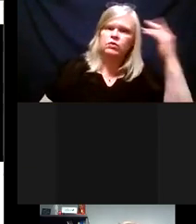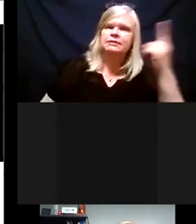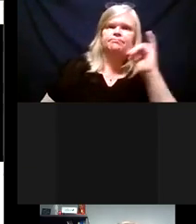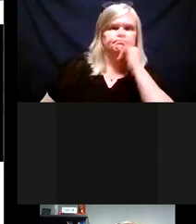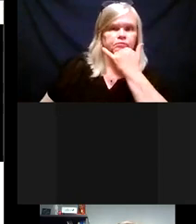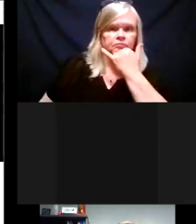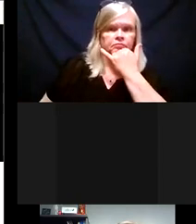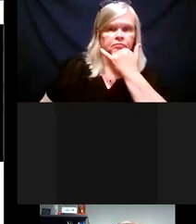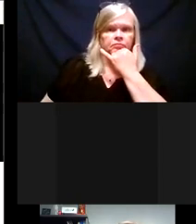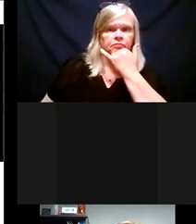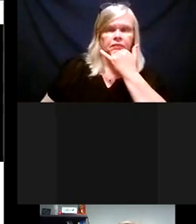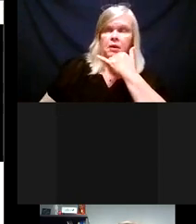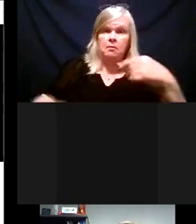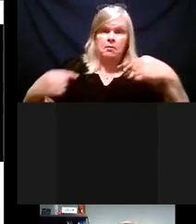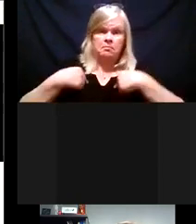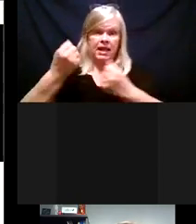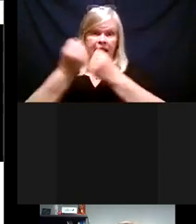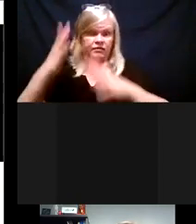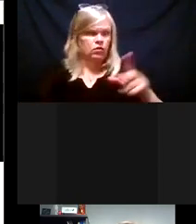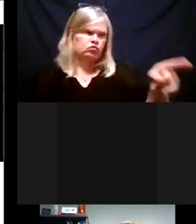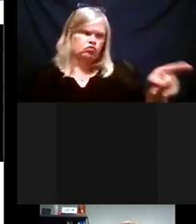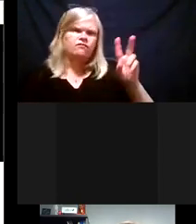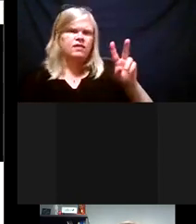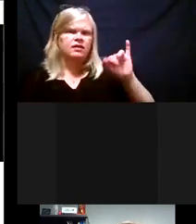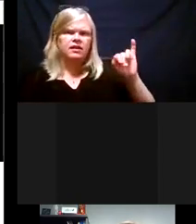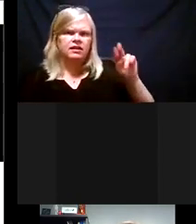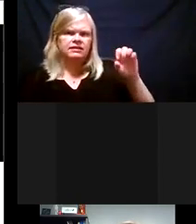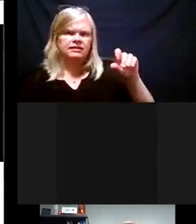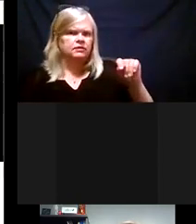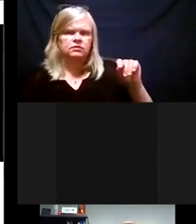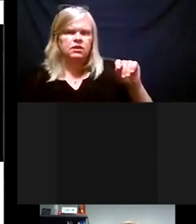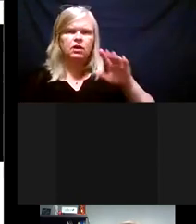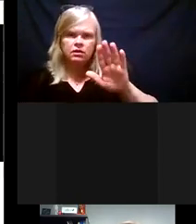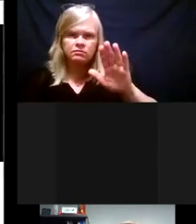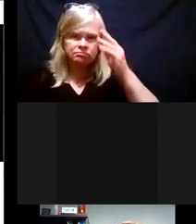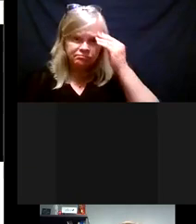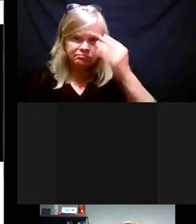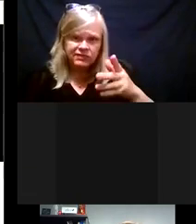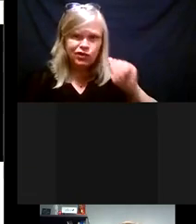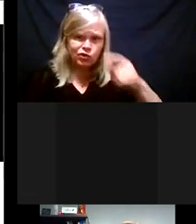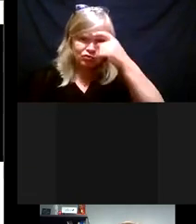THEM THAT THEY ARE A VICTIM OF INCEST COULD BE TRAUMATIZING AND